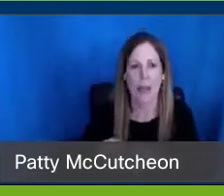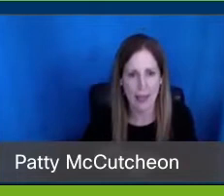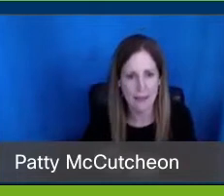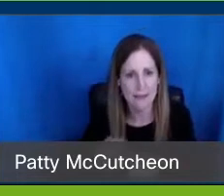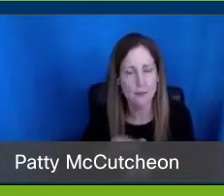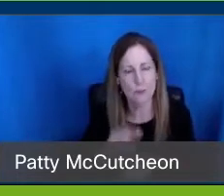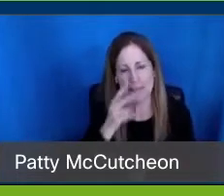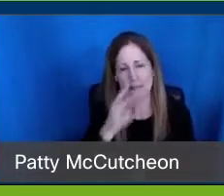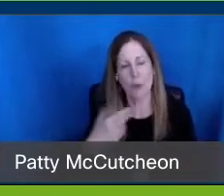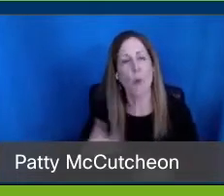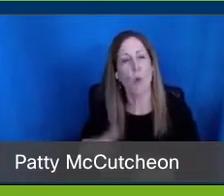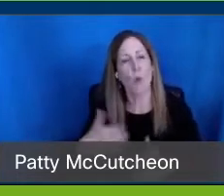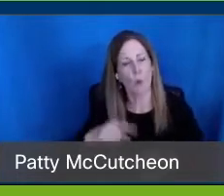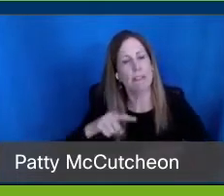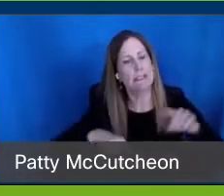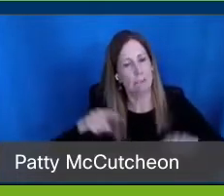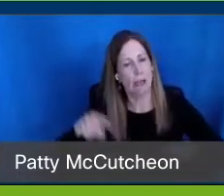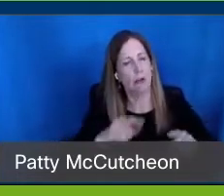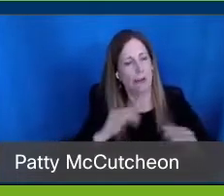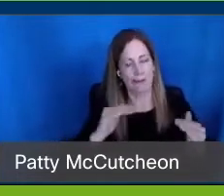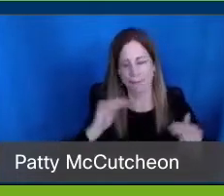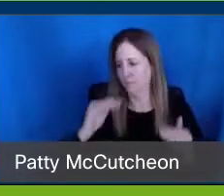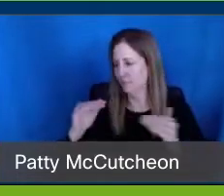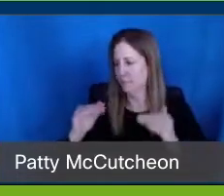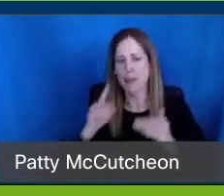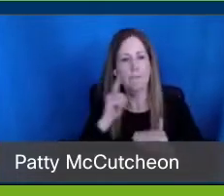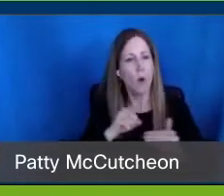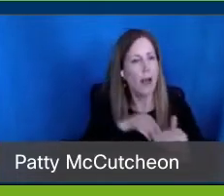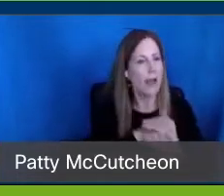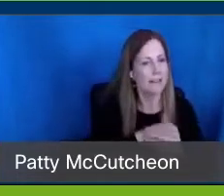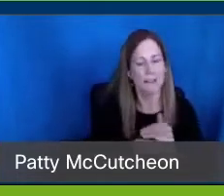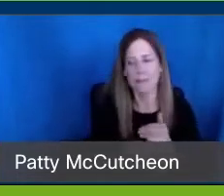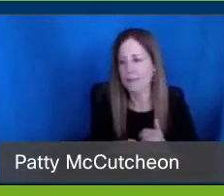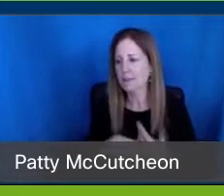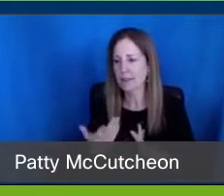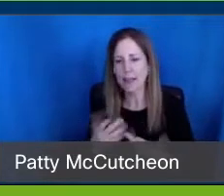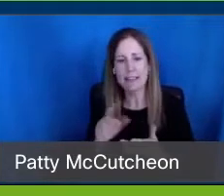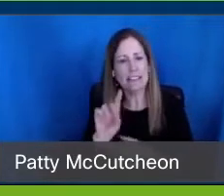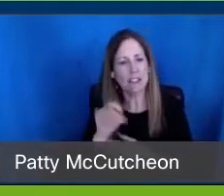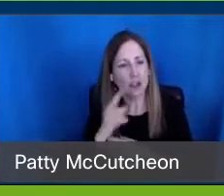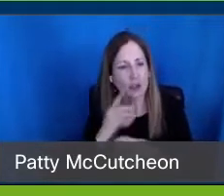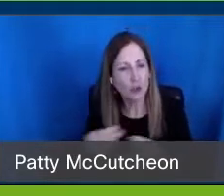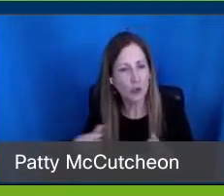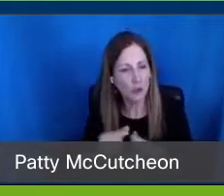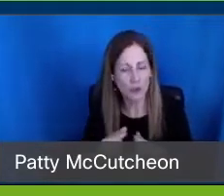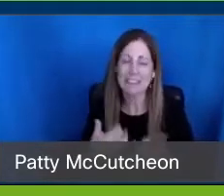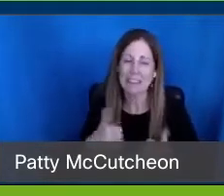of disparities between access and accessibility in digital solutions still exist. In this instance, it sounds like there really was a need